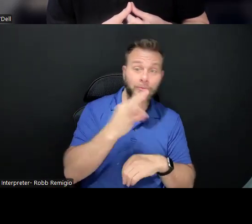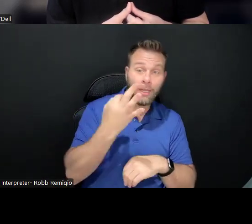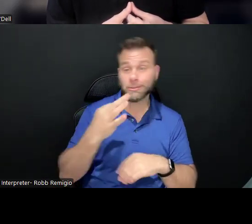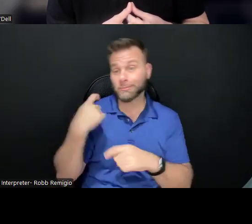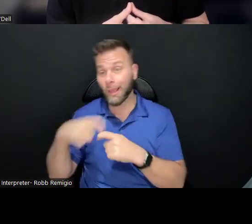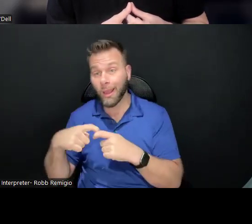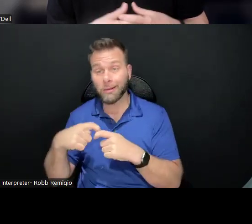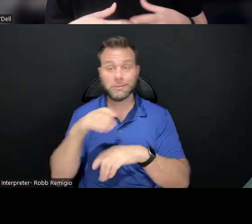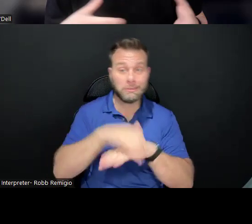It requires learning, like any